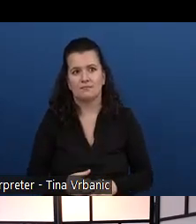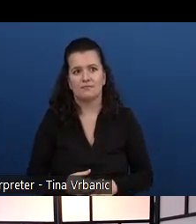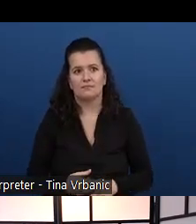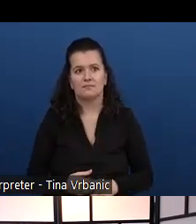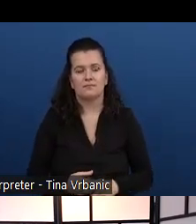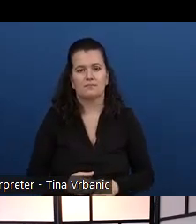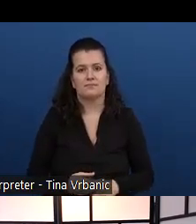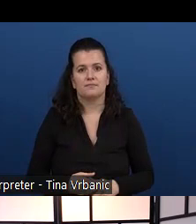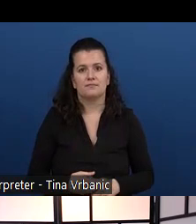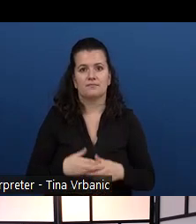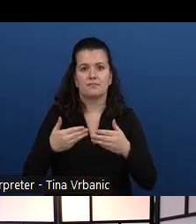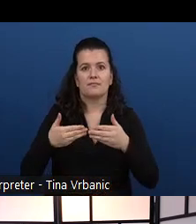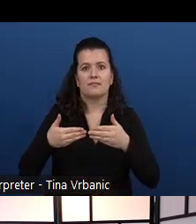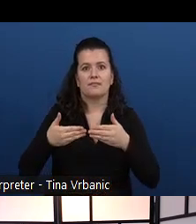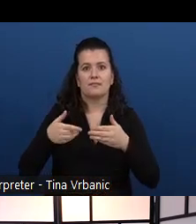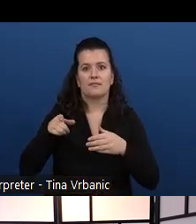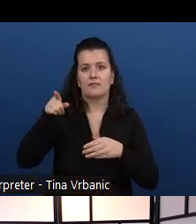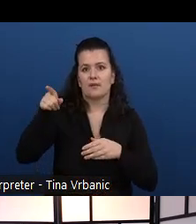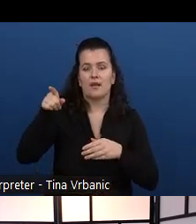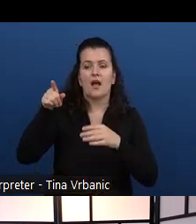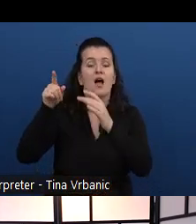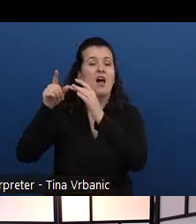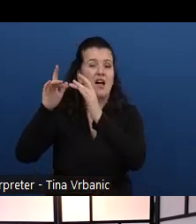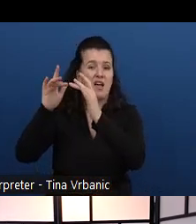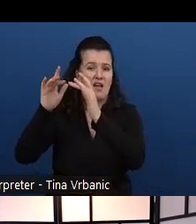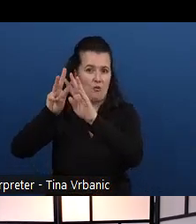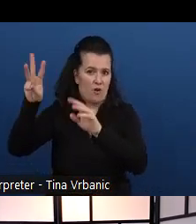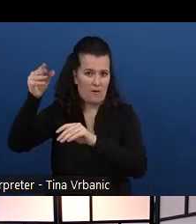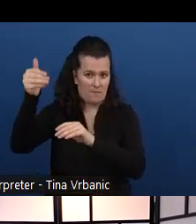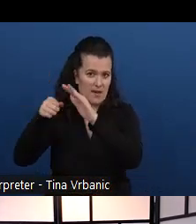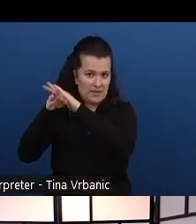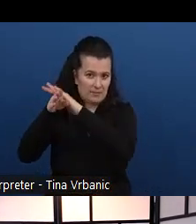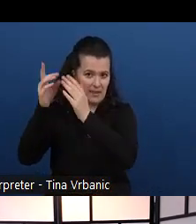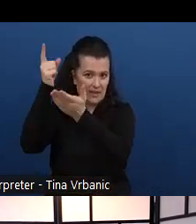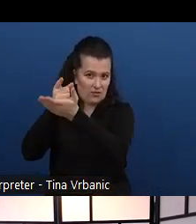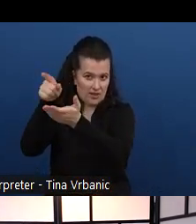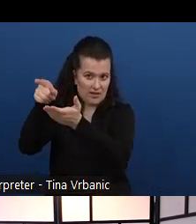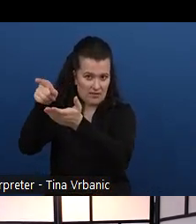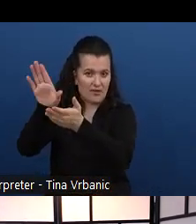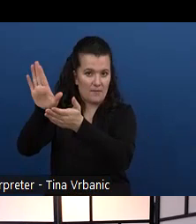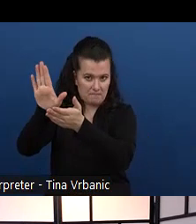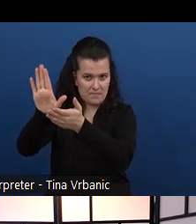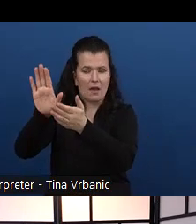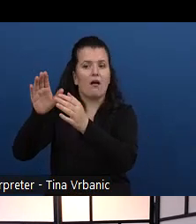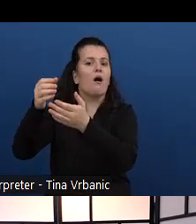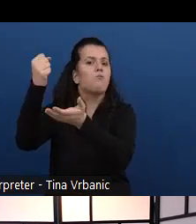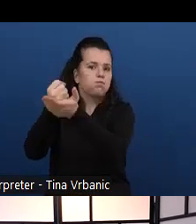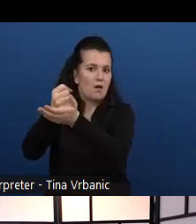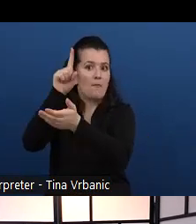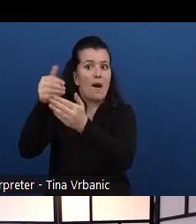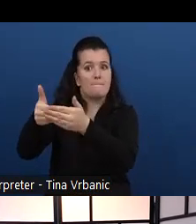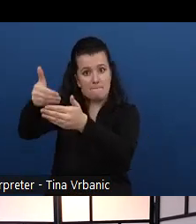So before the Web Accessibility Directive, the technical guidelines which are RGAA, so